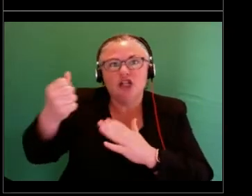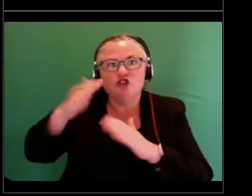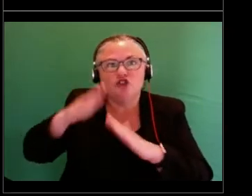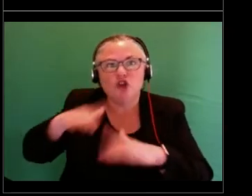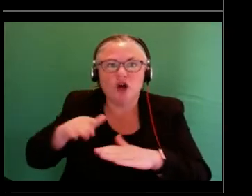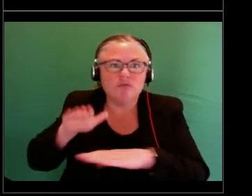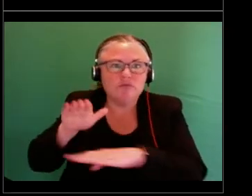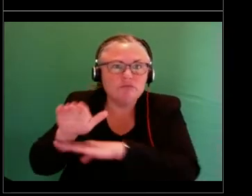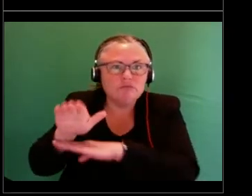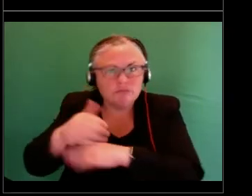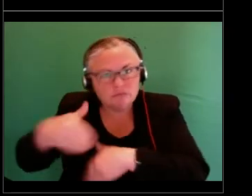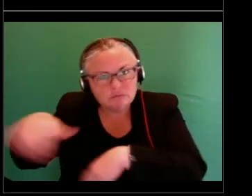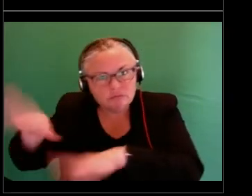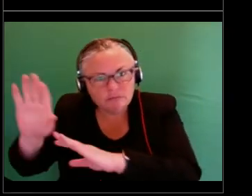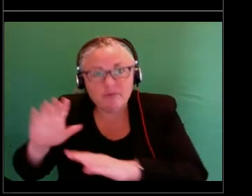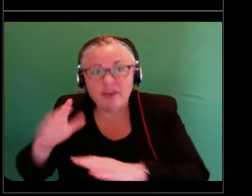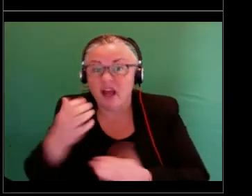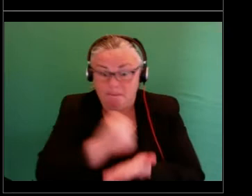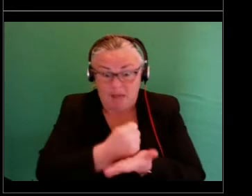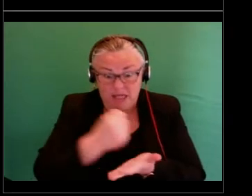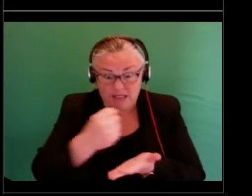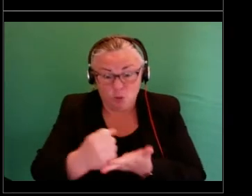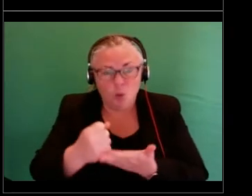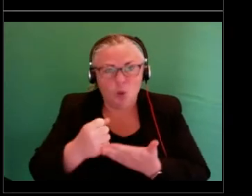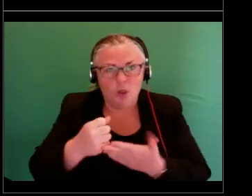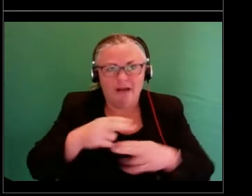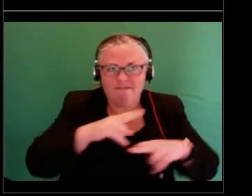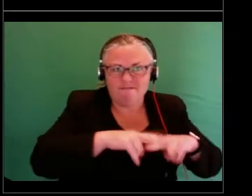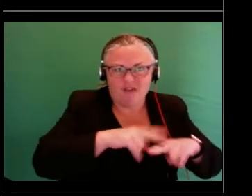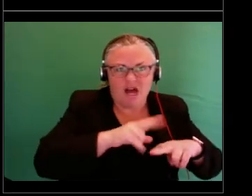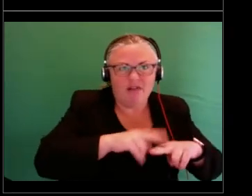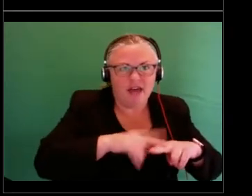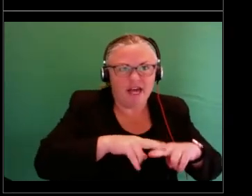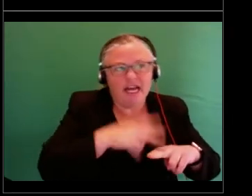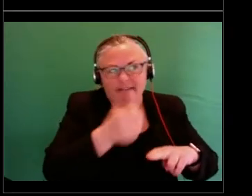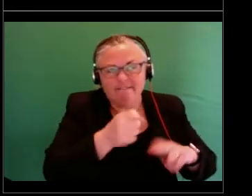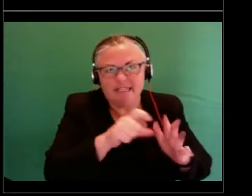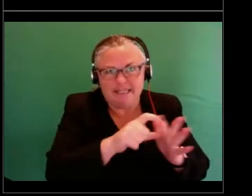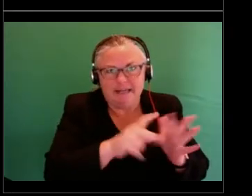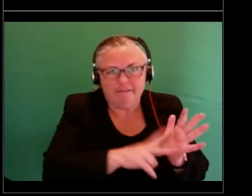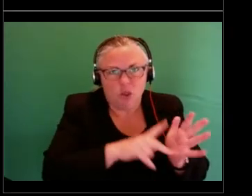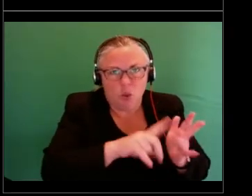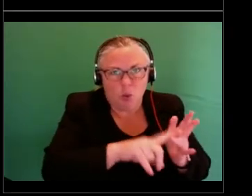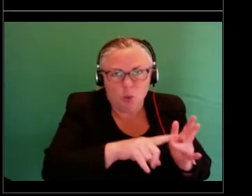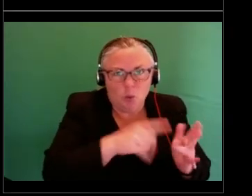plans that the client may have, any domestic violence orders, eet cetera, that can help